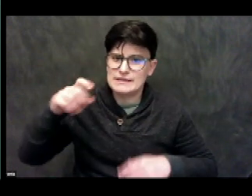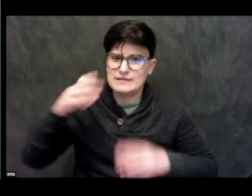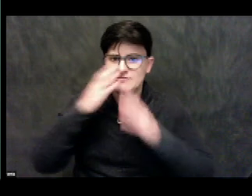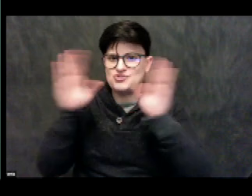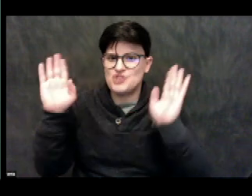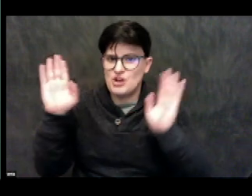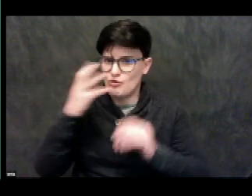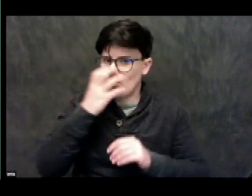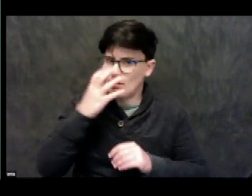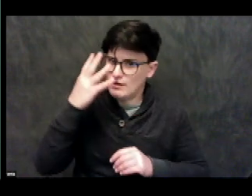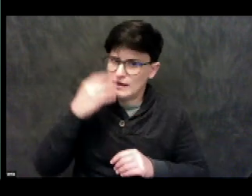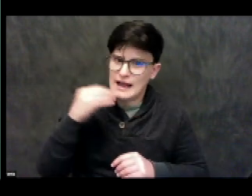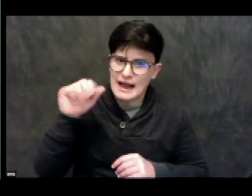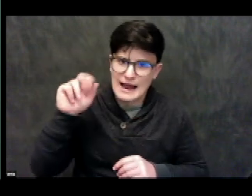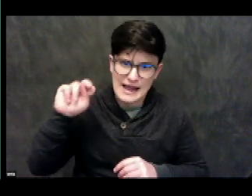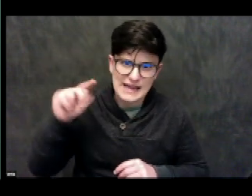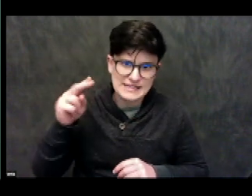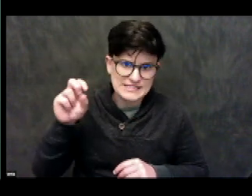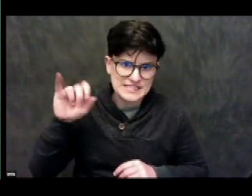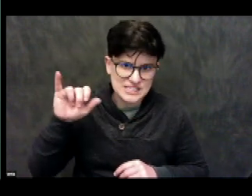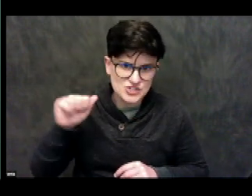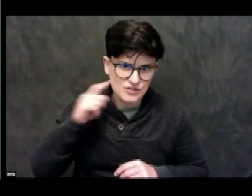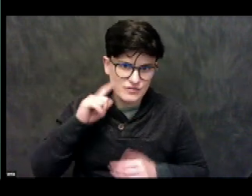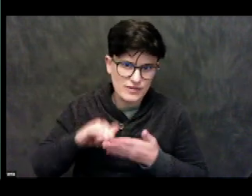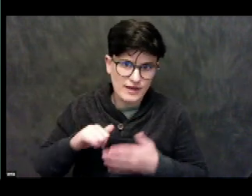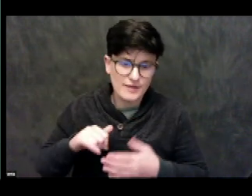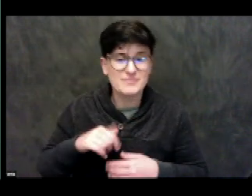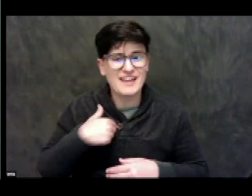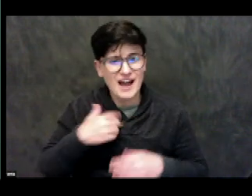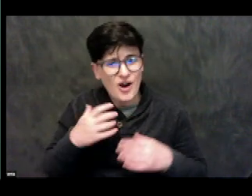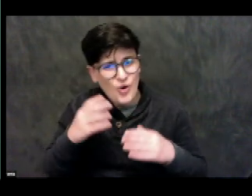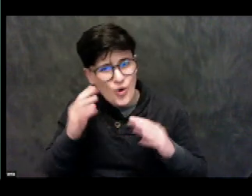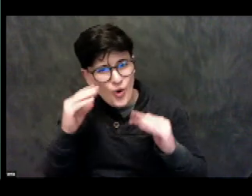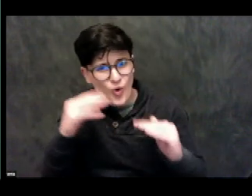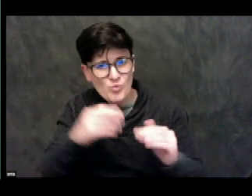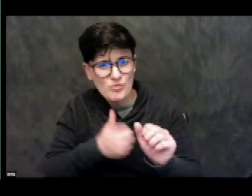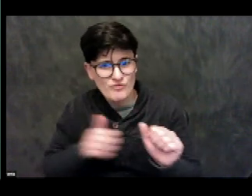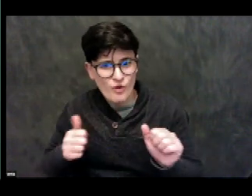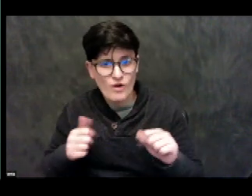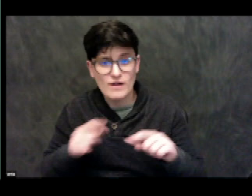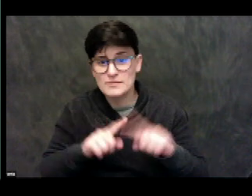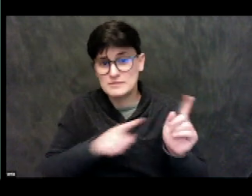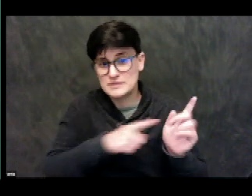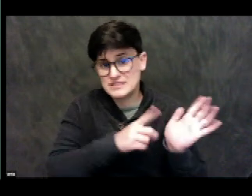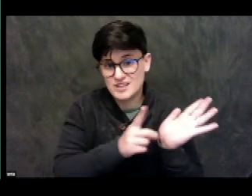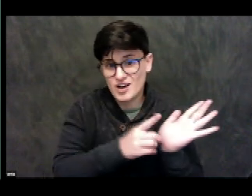Avoid that. The Dr. assured me there was no reason why, even though I had paralysis,